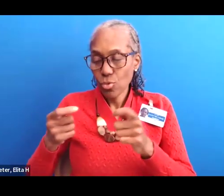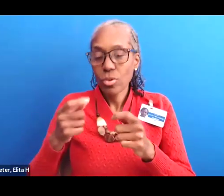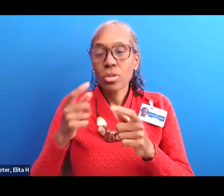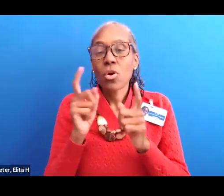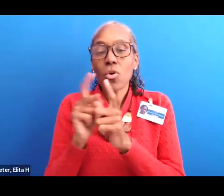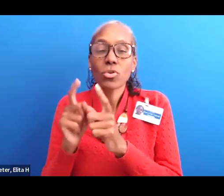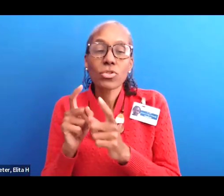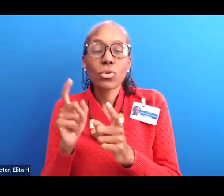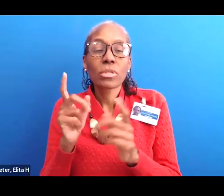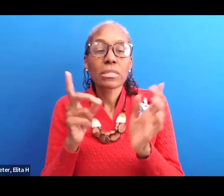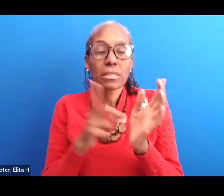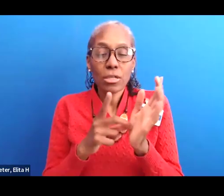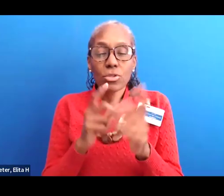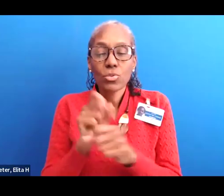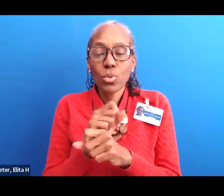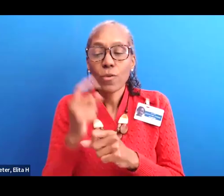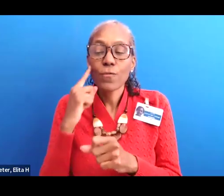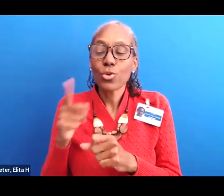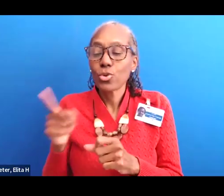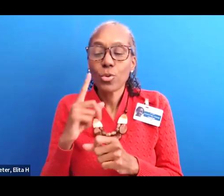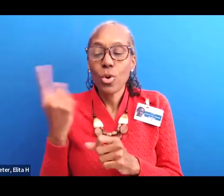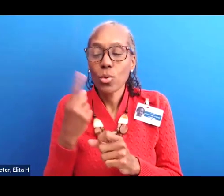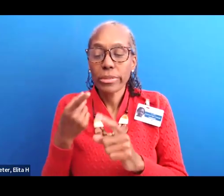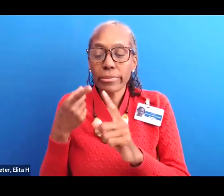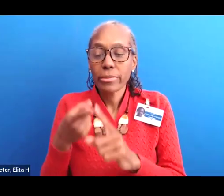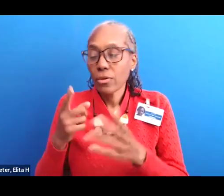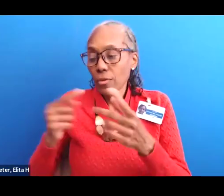refer you to that do nothing but pain control and they